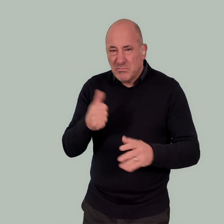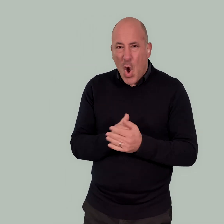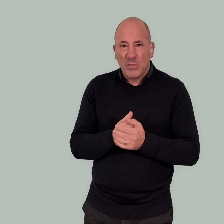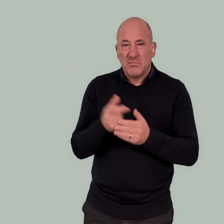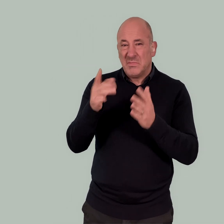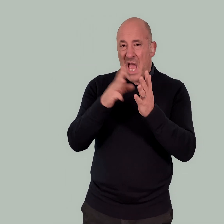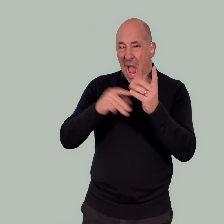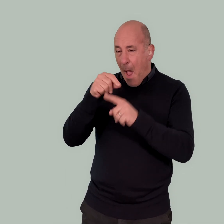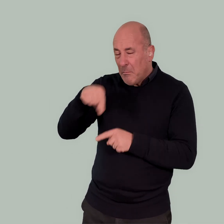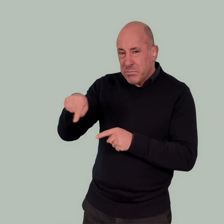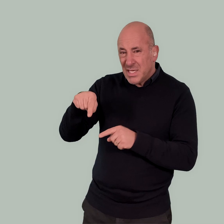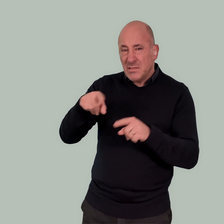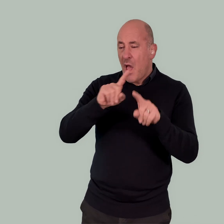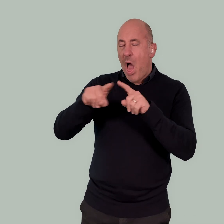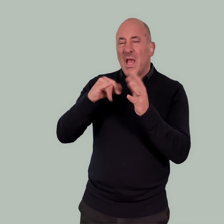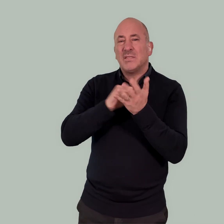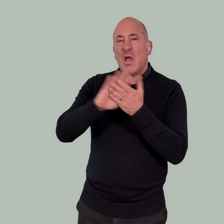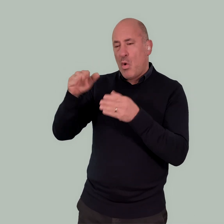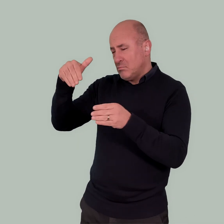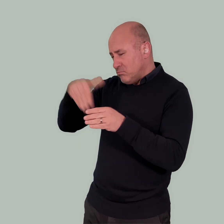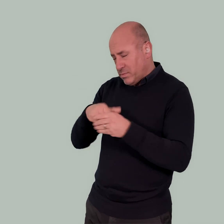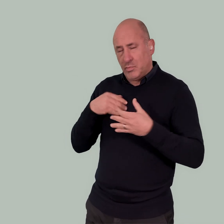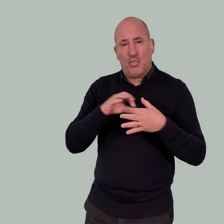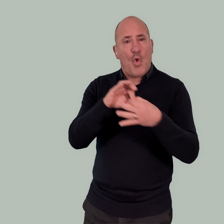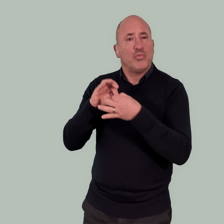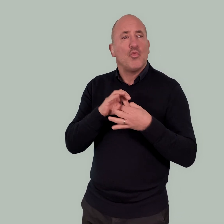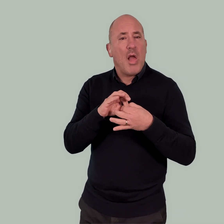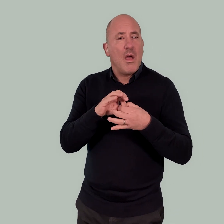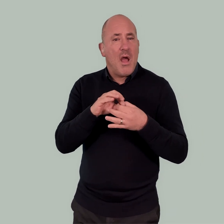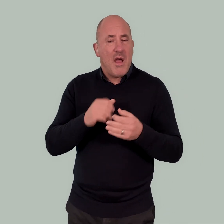Members of Parliament and other stakeholders.